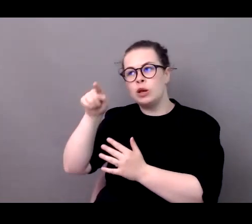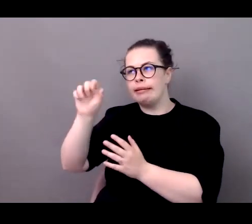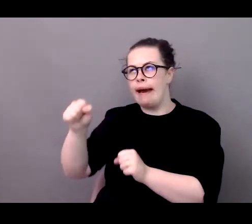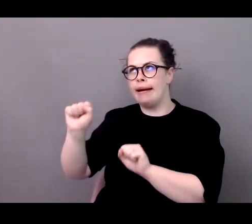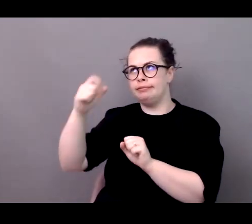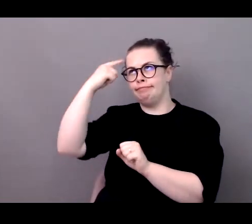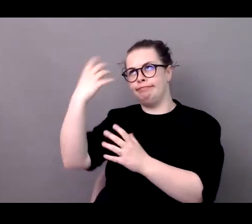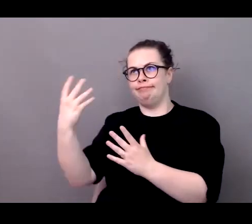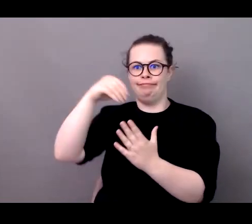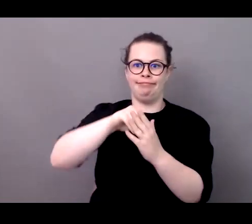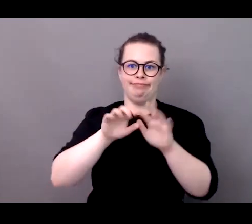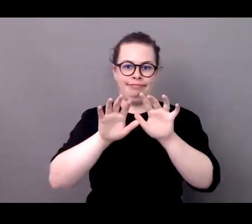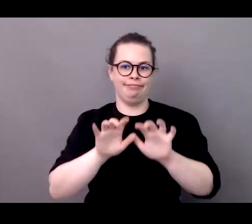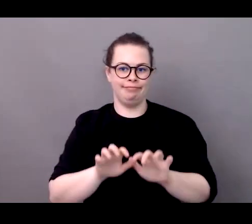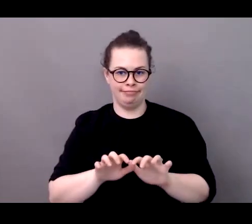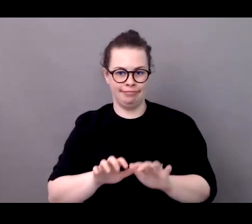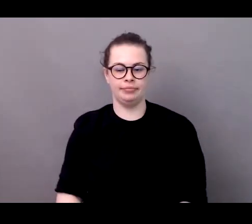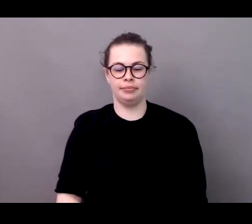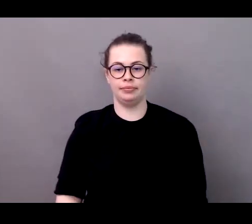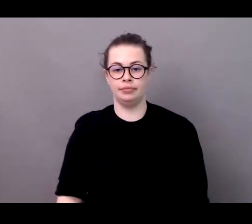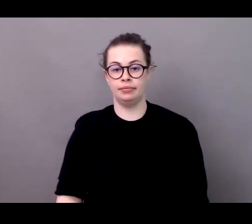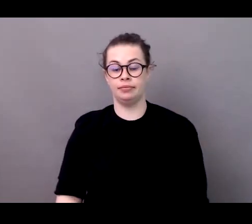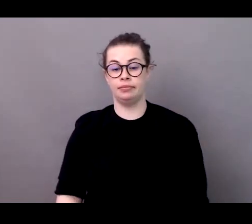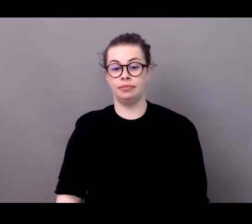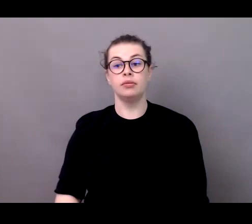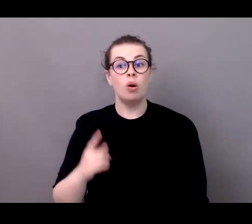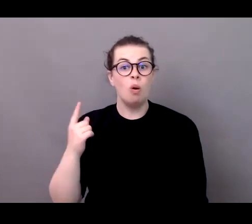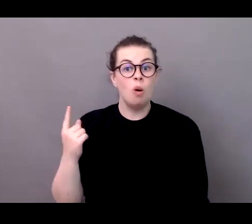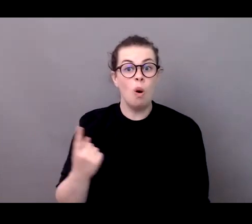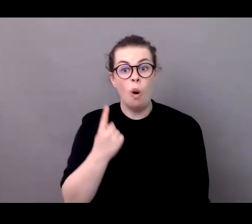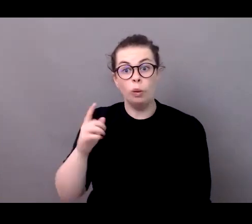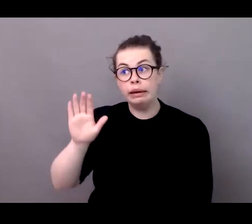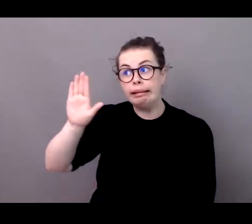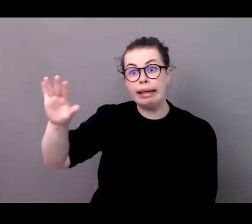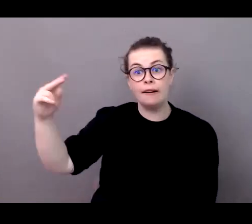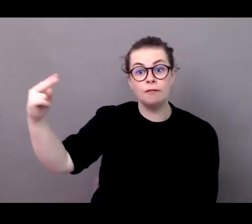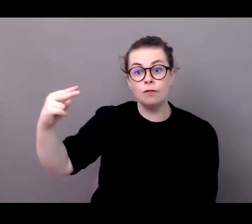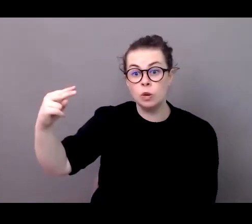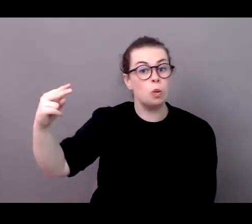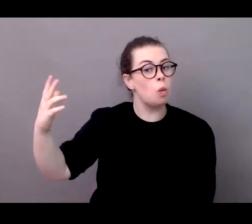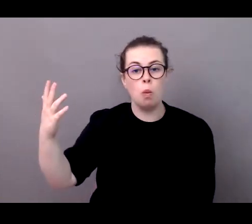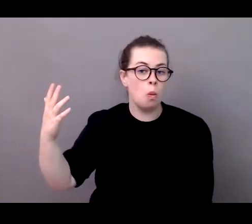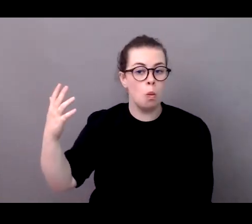We're not bound strictly only to things that the drafters considered, we can say now that,